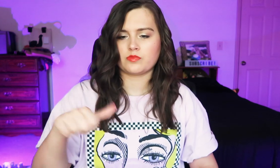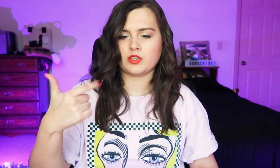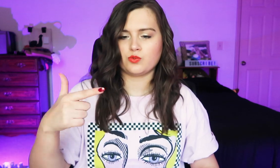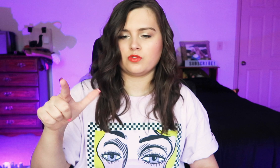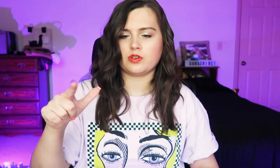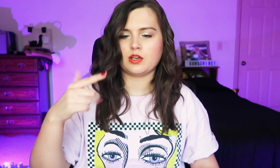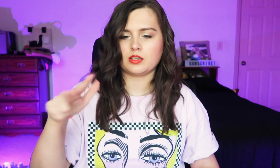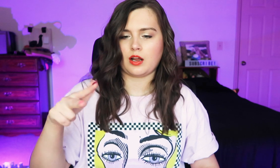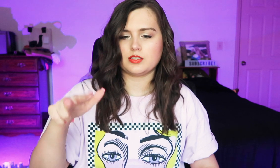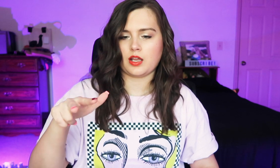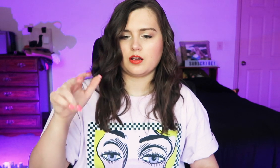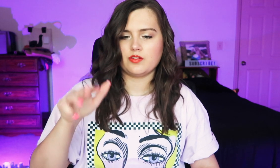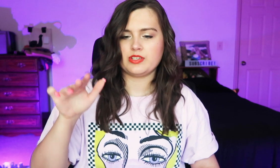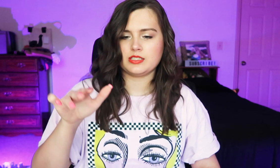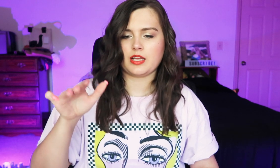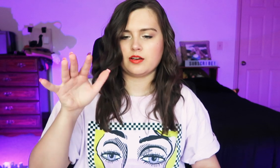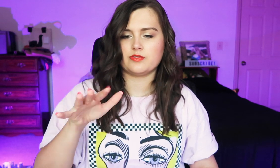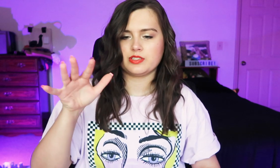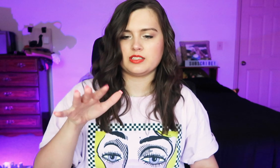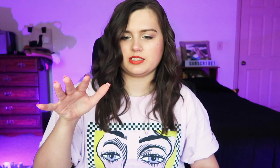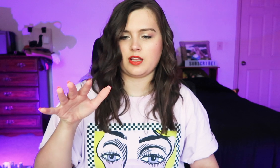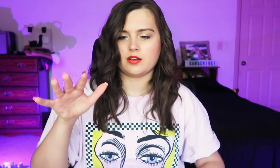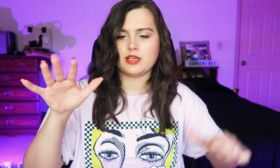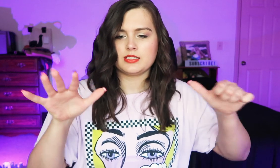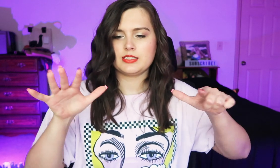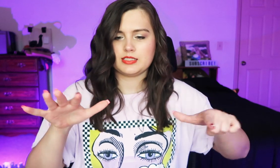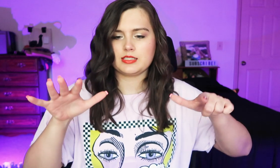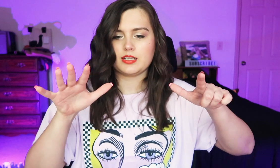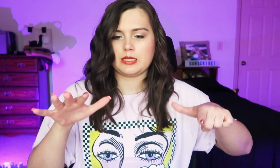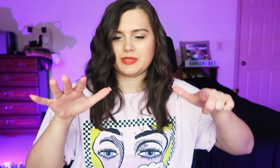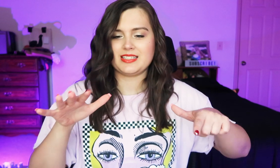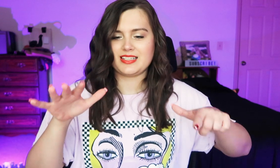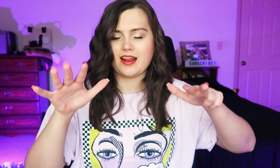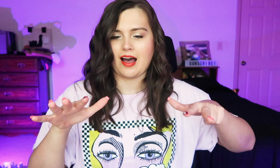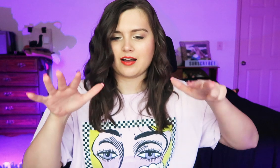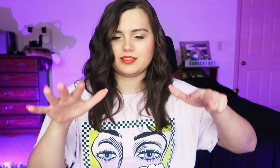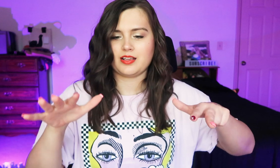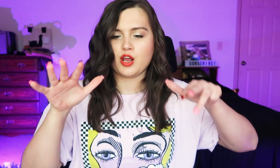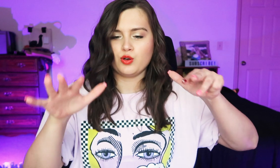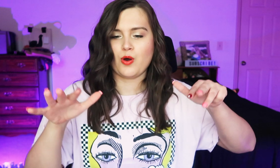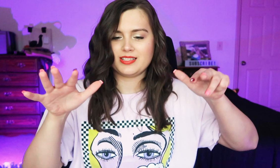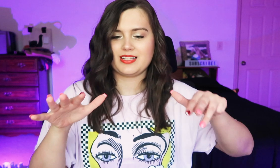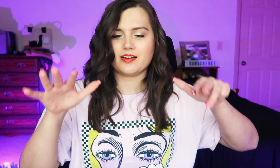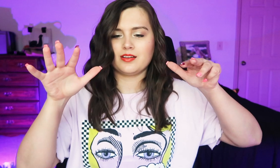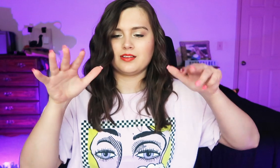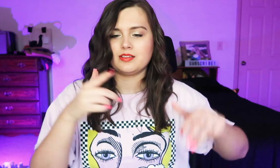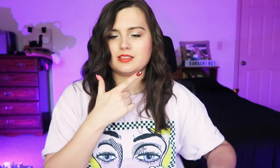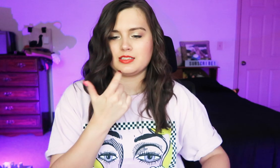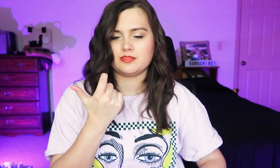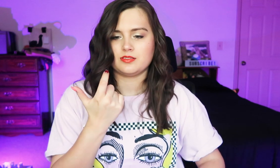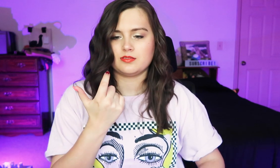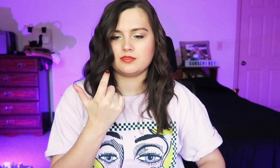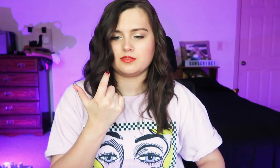11, 12, 13, 14, 15, 16, 17, 18, 19, 20.